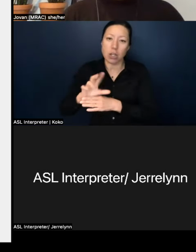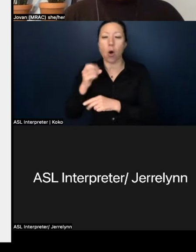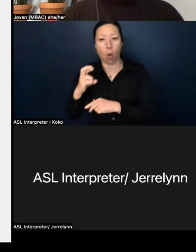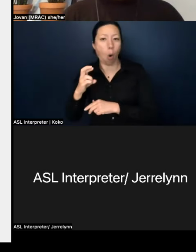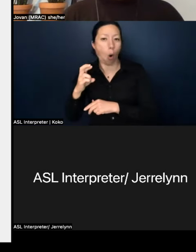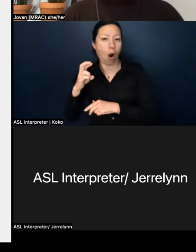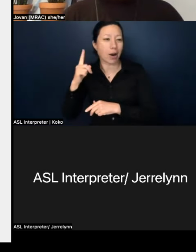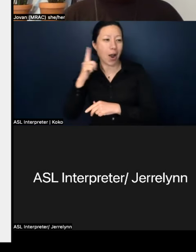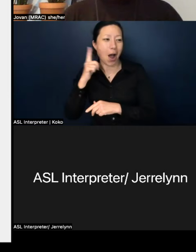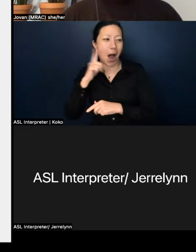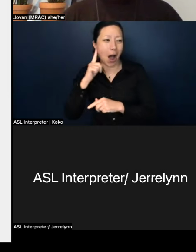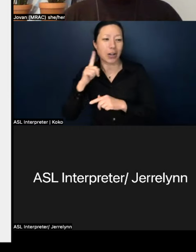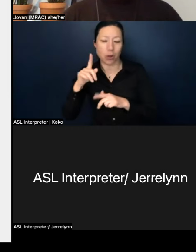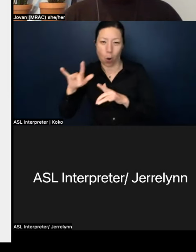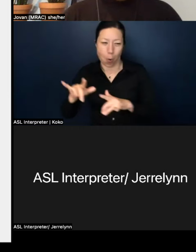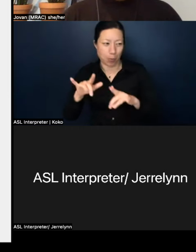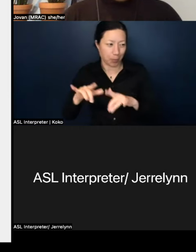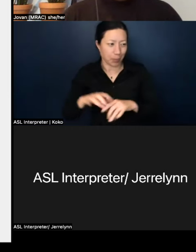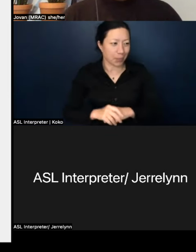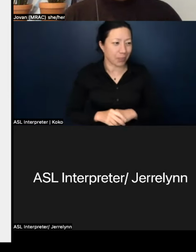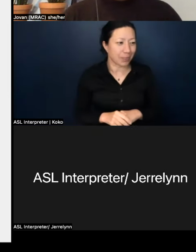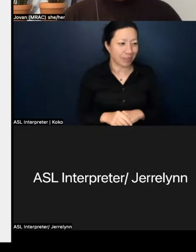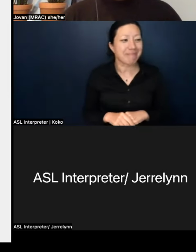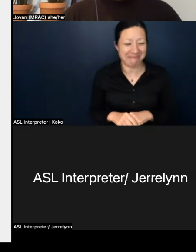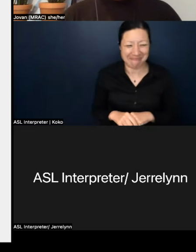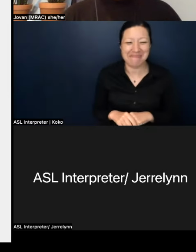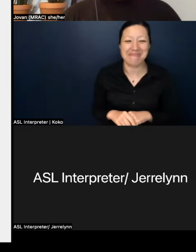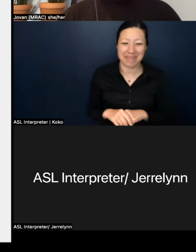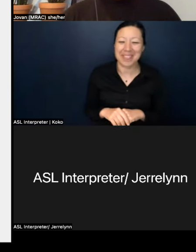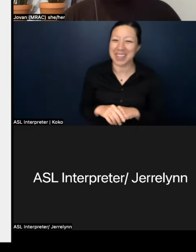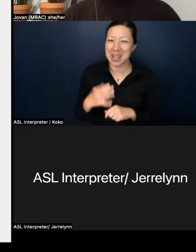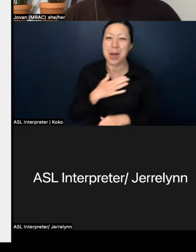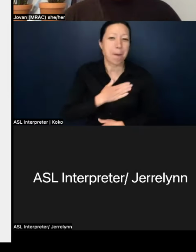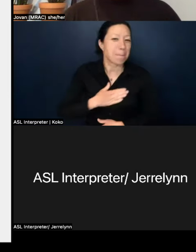Please only choose one application type though, one submission type.